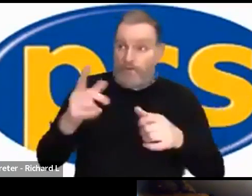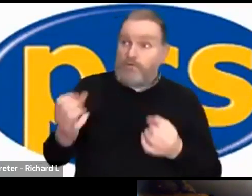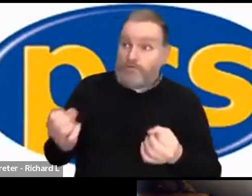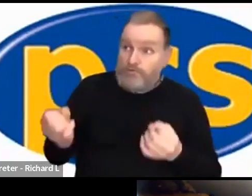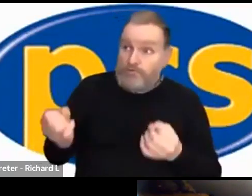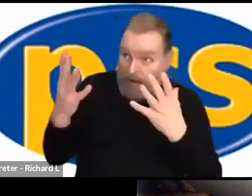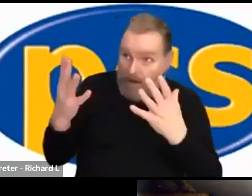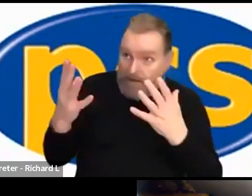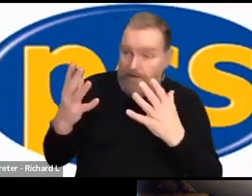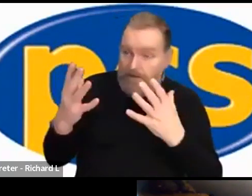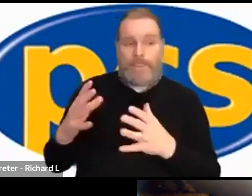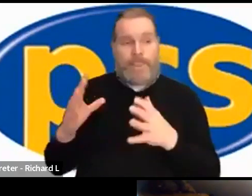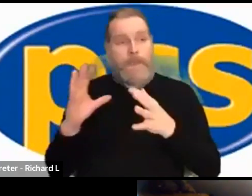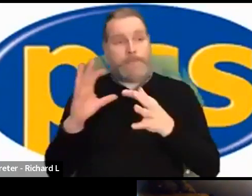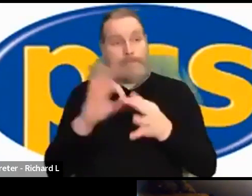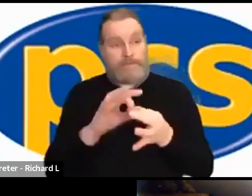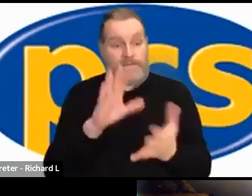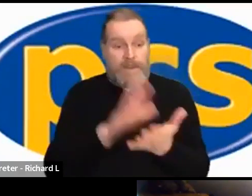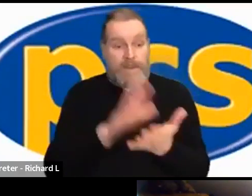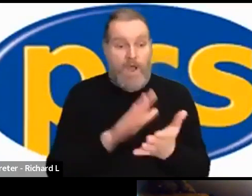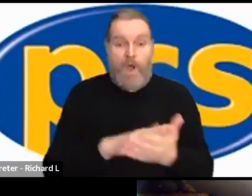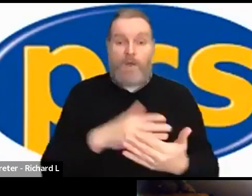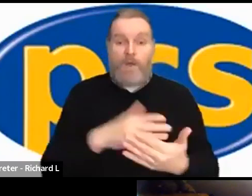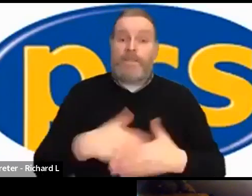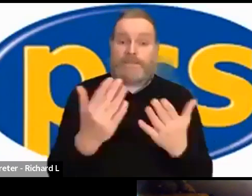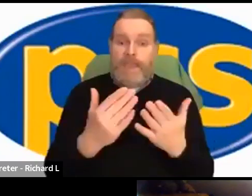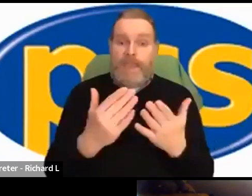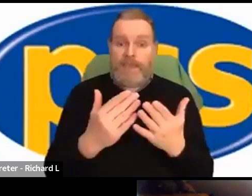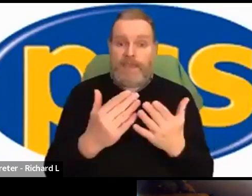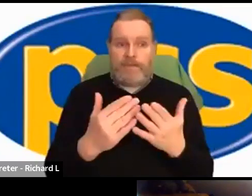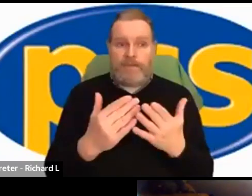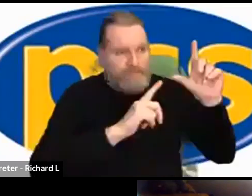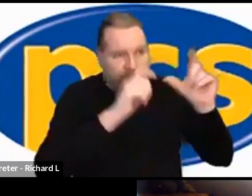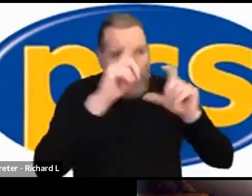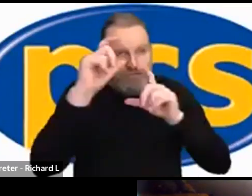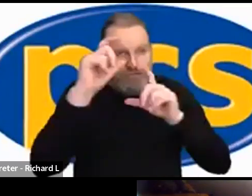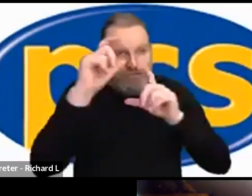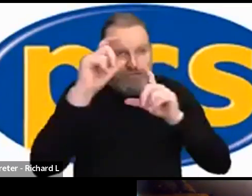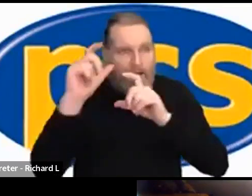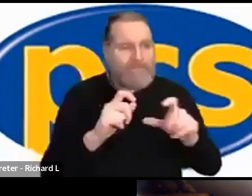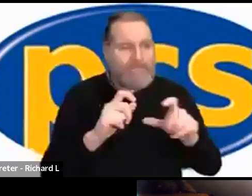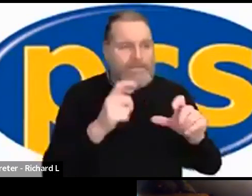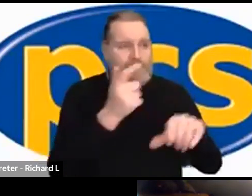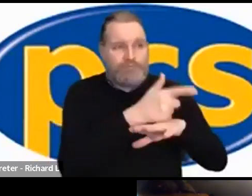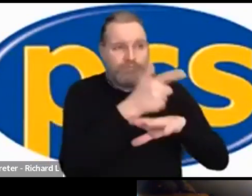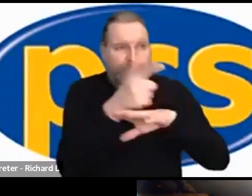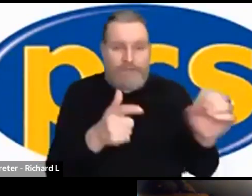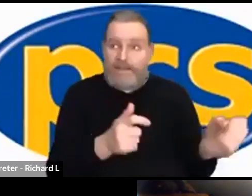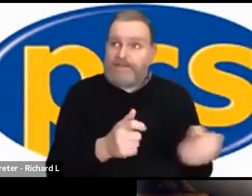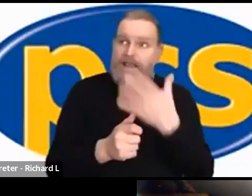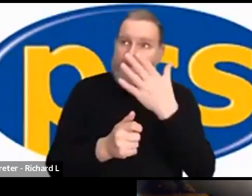Make Make sure Make sure if you can, you participate on the he day and send your reports day and send your reports in , so that